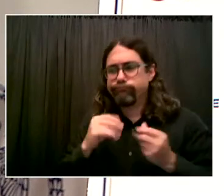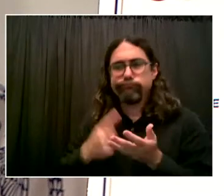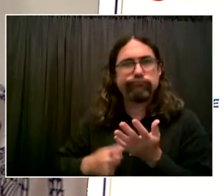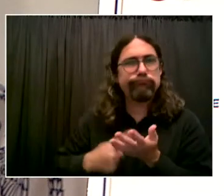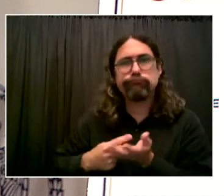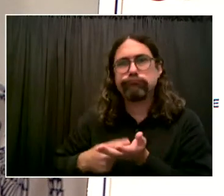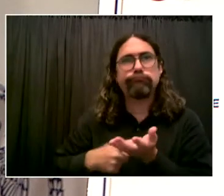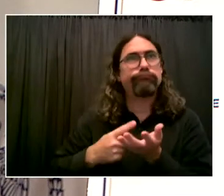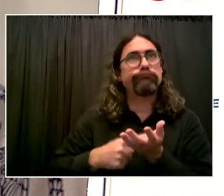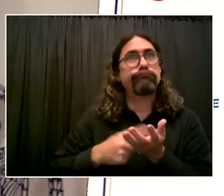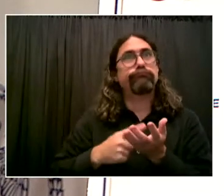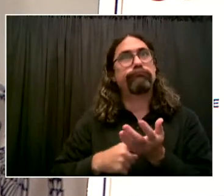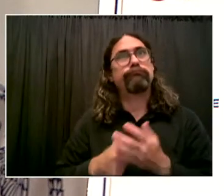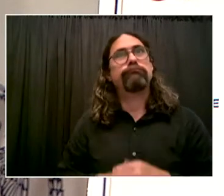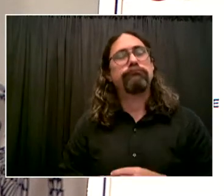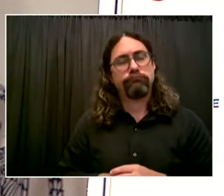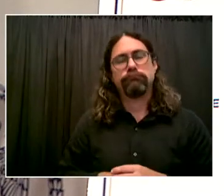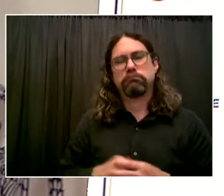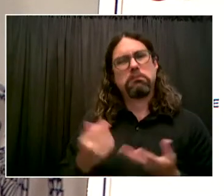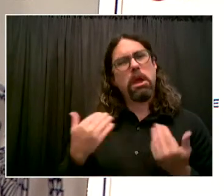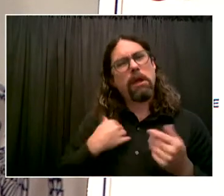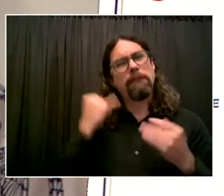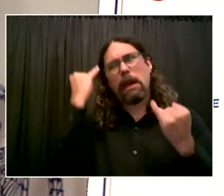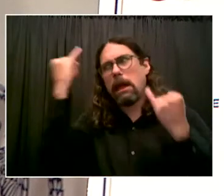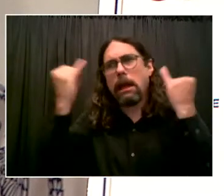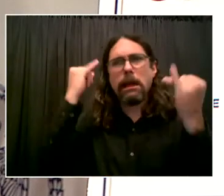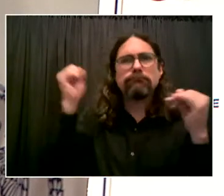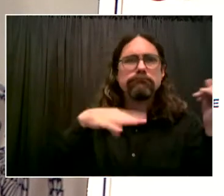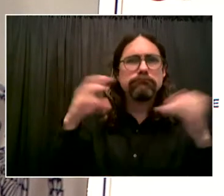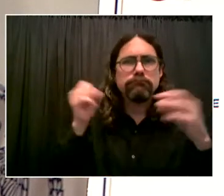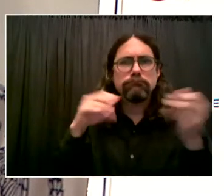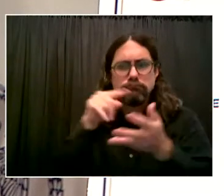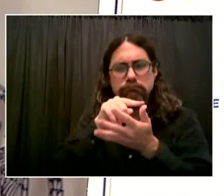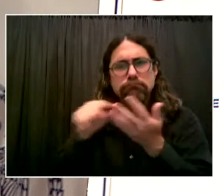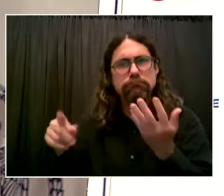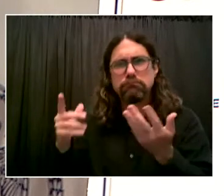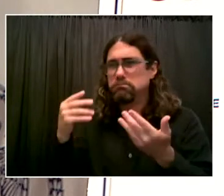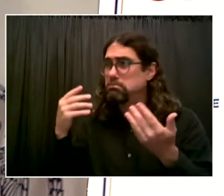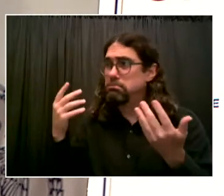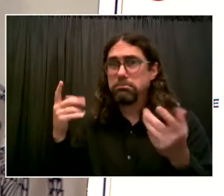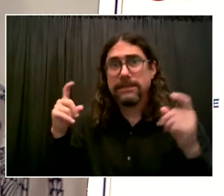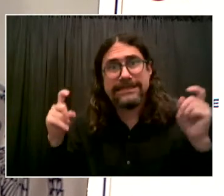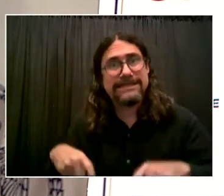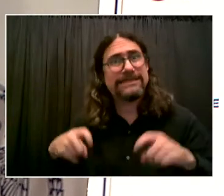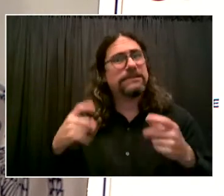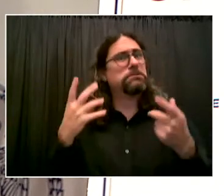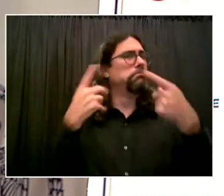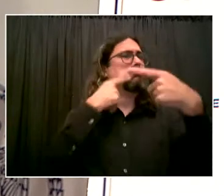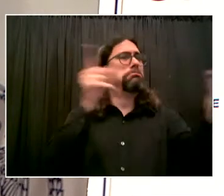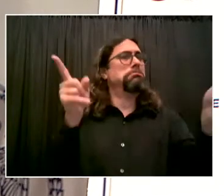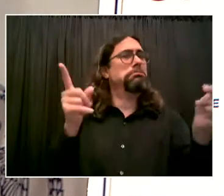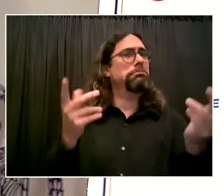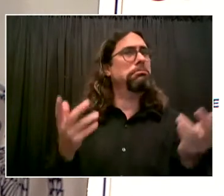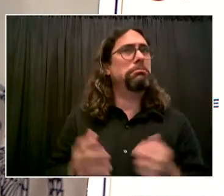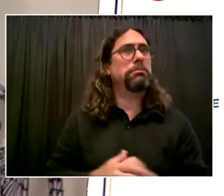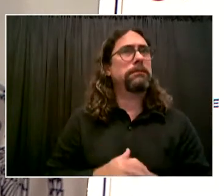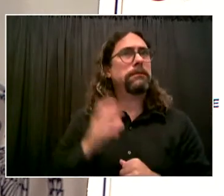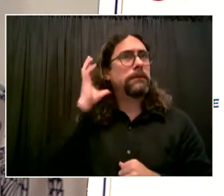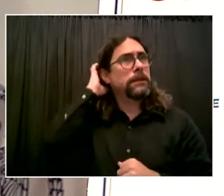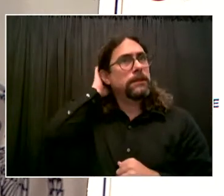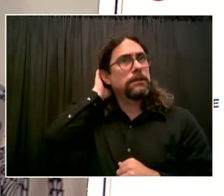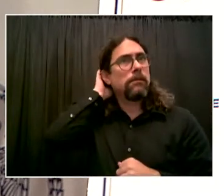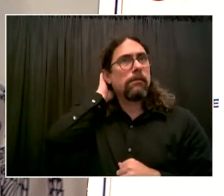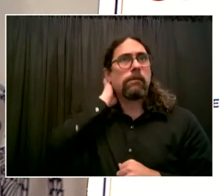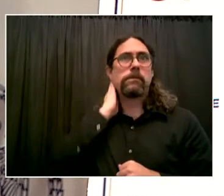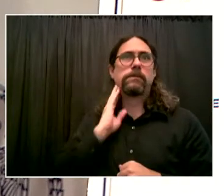ANNOUNCEMENTS IT